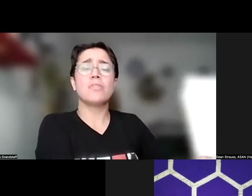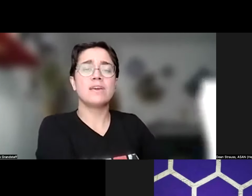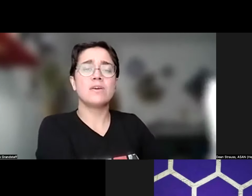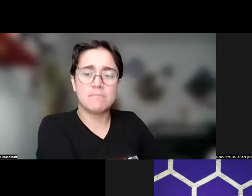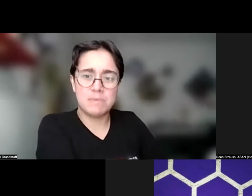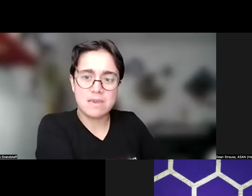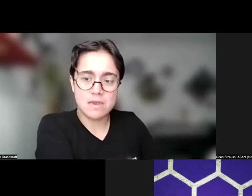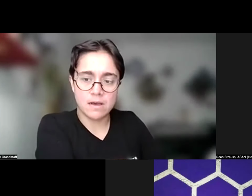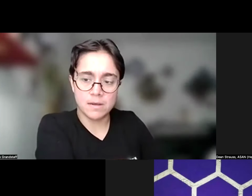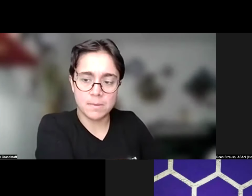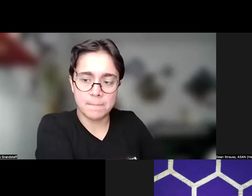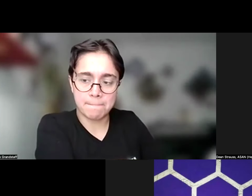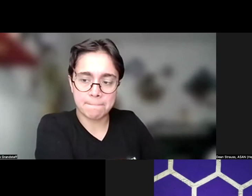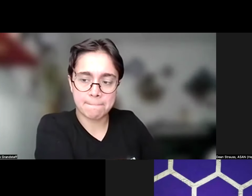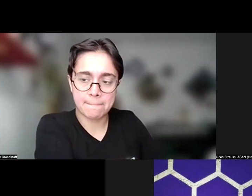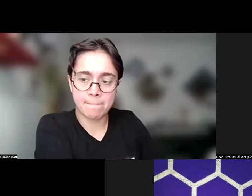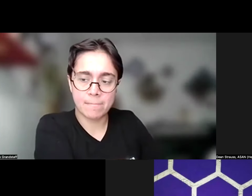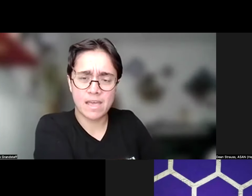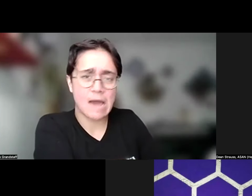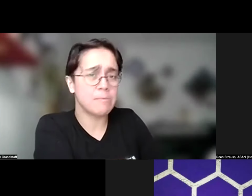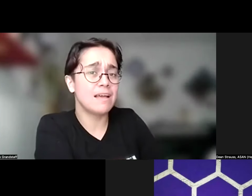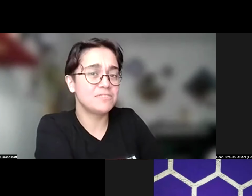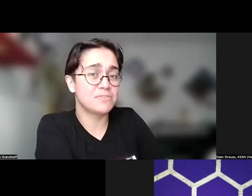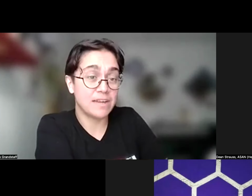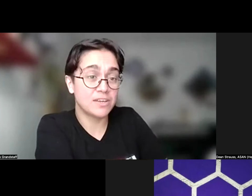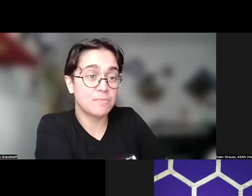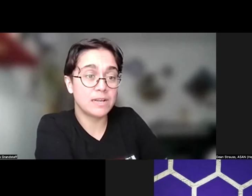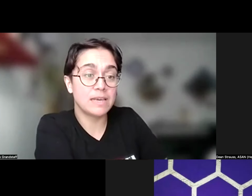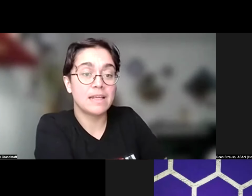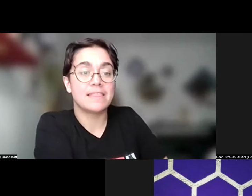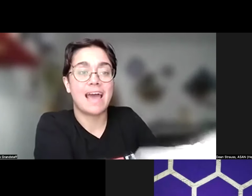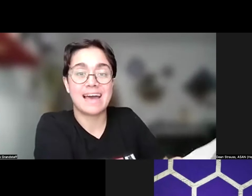to be able to navigate systems and do my work as an Advocate and Community